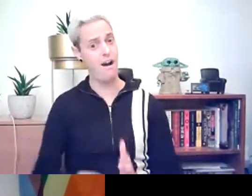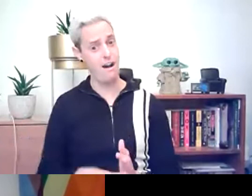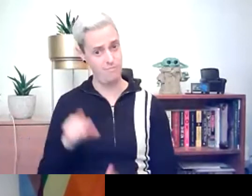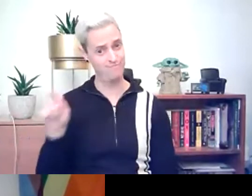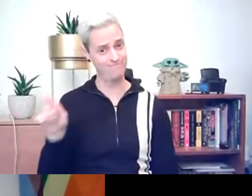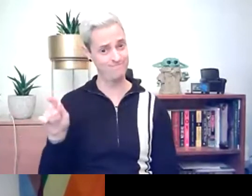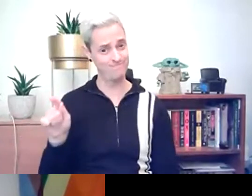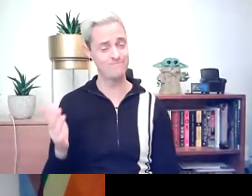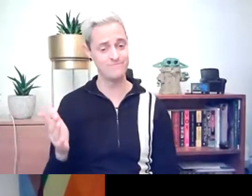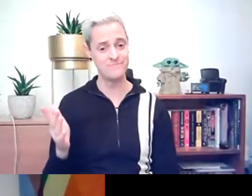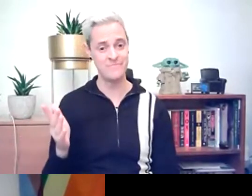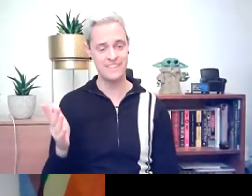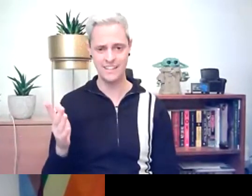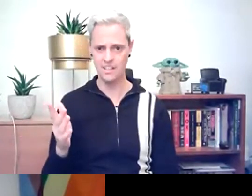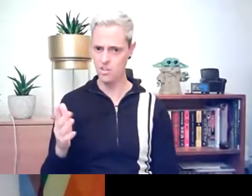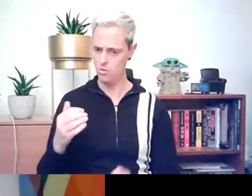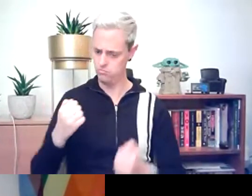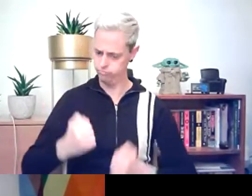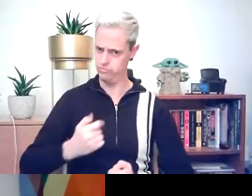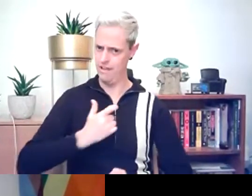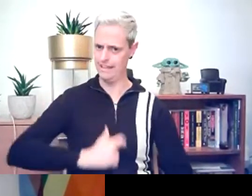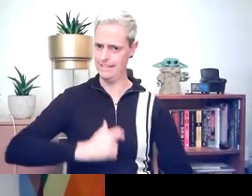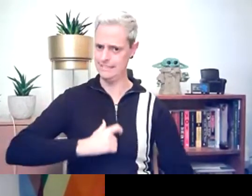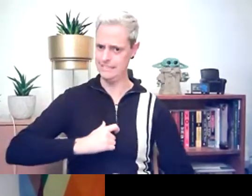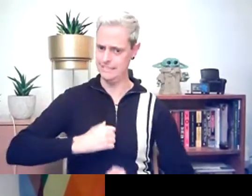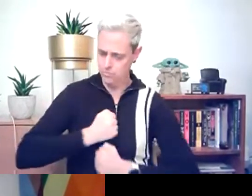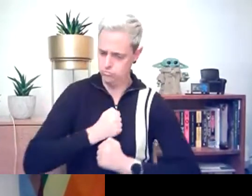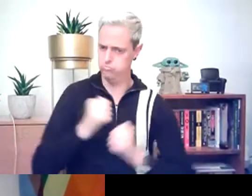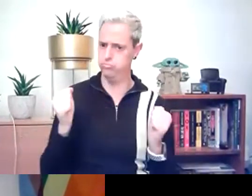you're trying to sell your identity in the people you most want to be there helping,